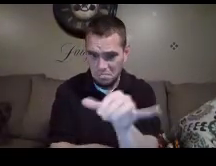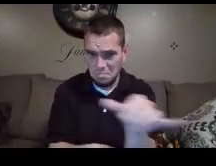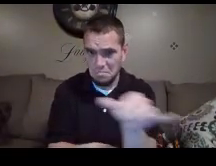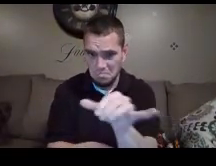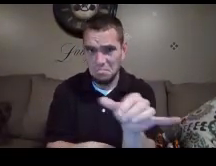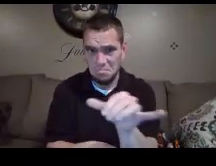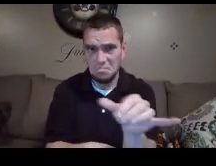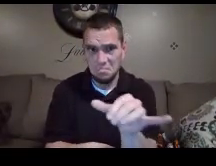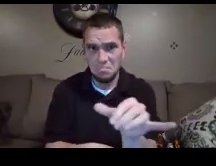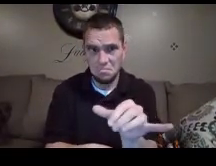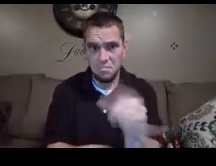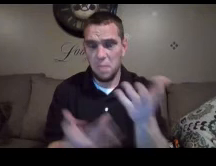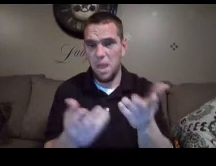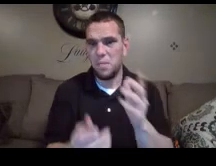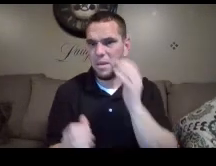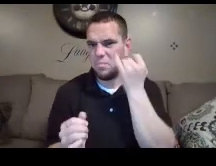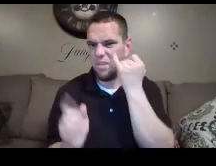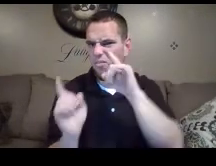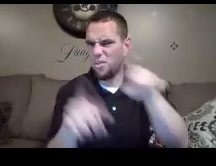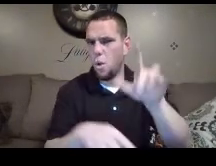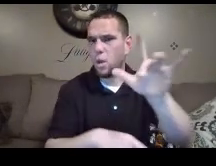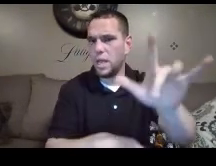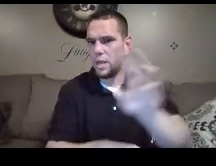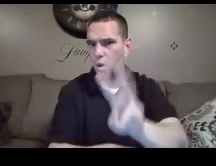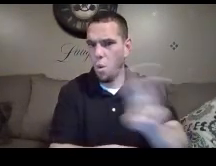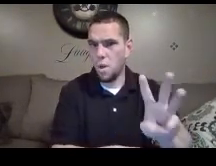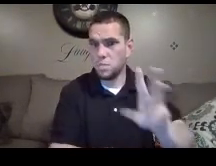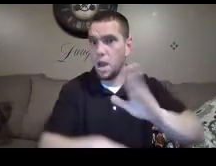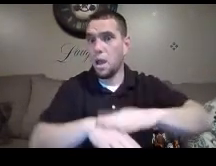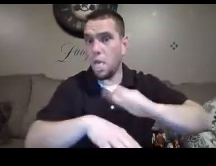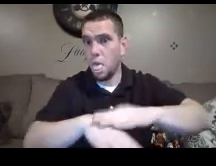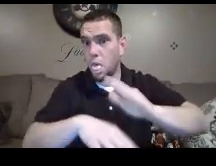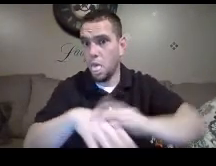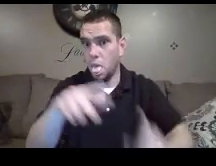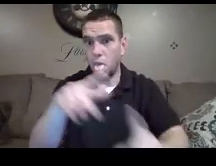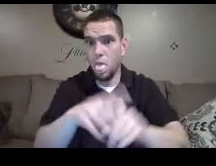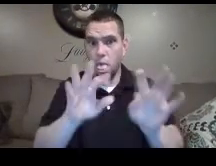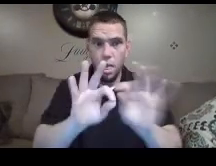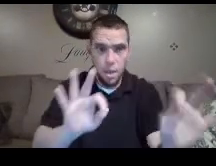warning message, so it doesn't actually need to be two separate images per se.